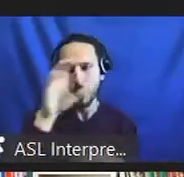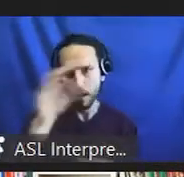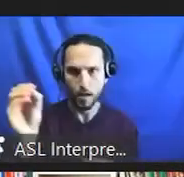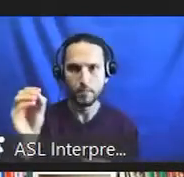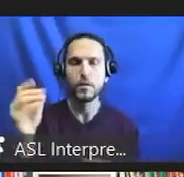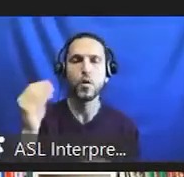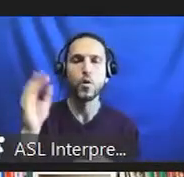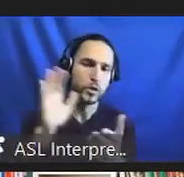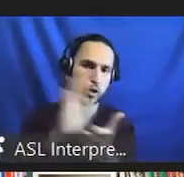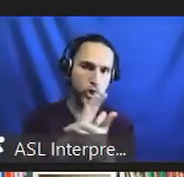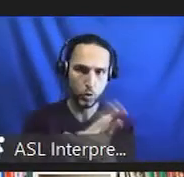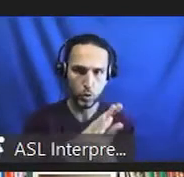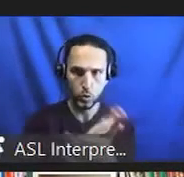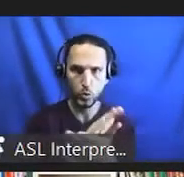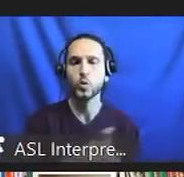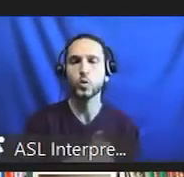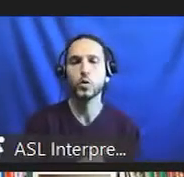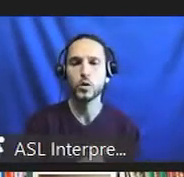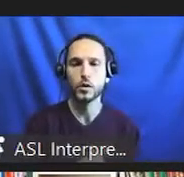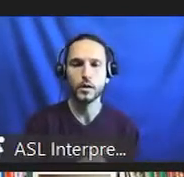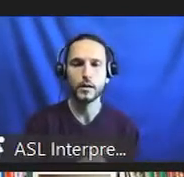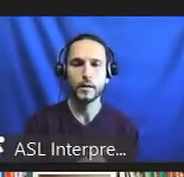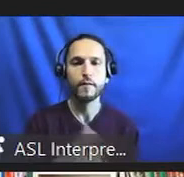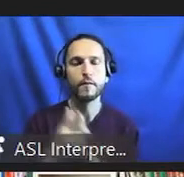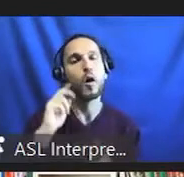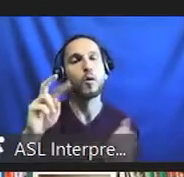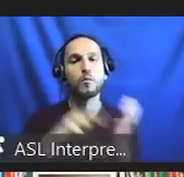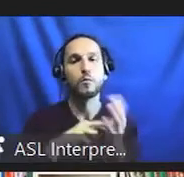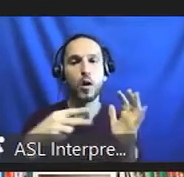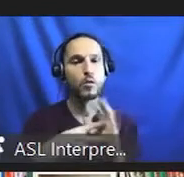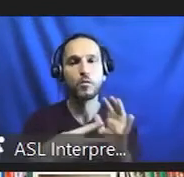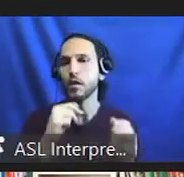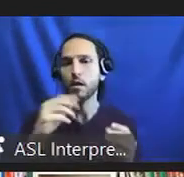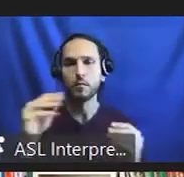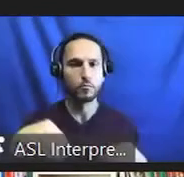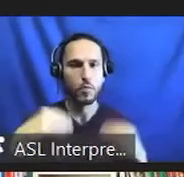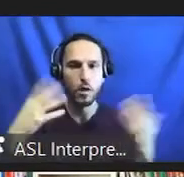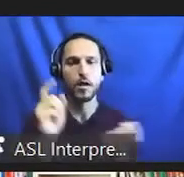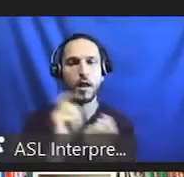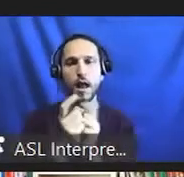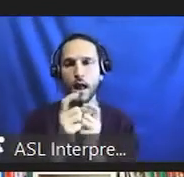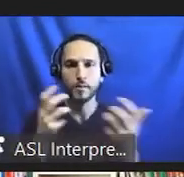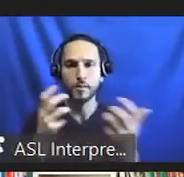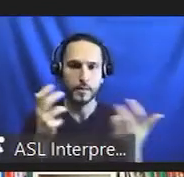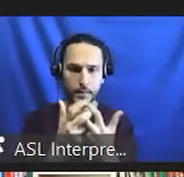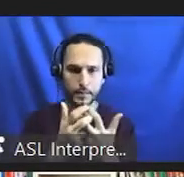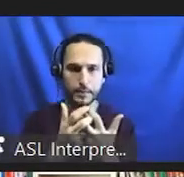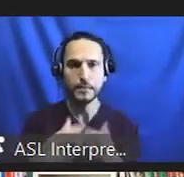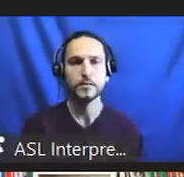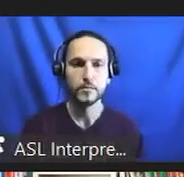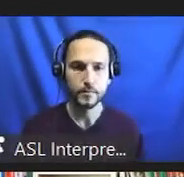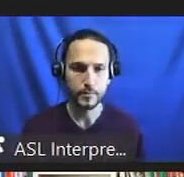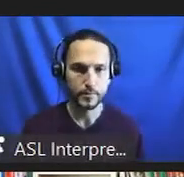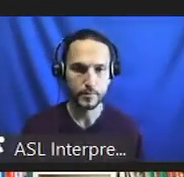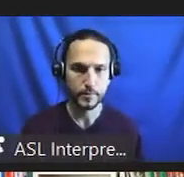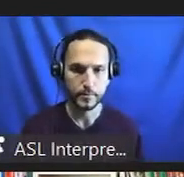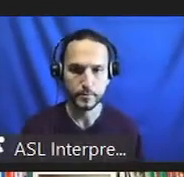or a school for intentionally not providing an accommodation that it knows it must provide.